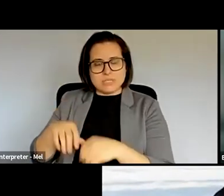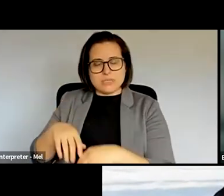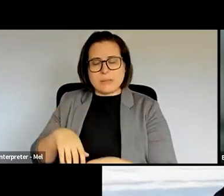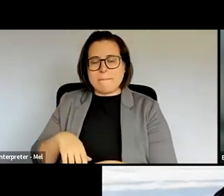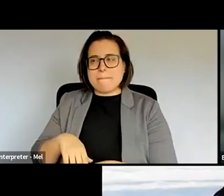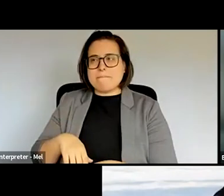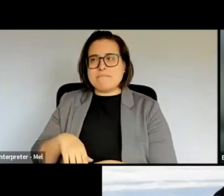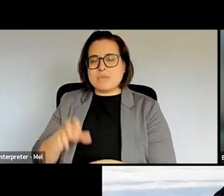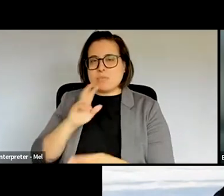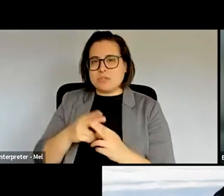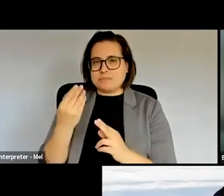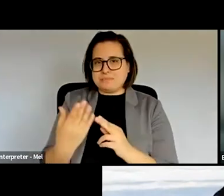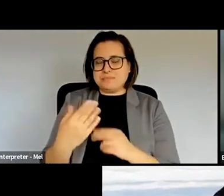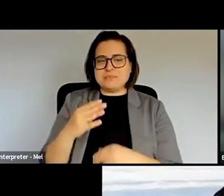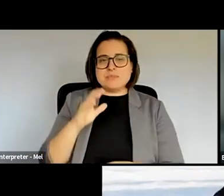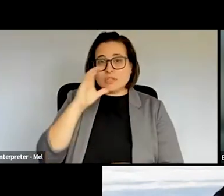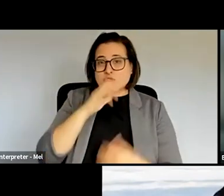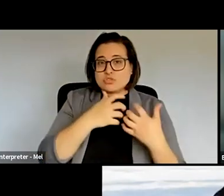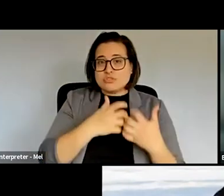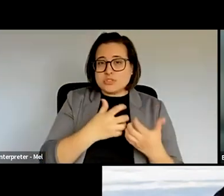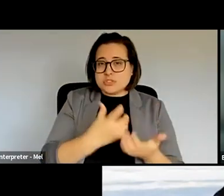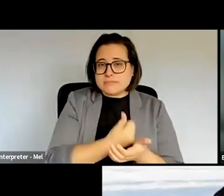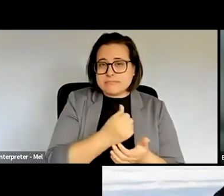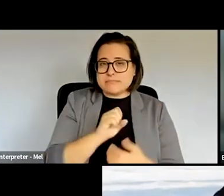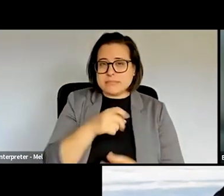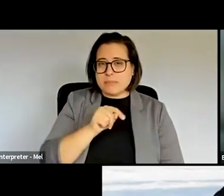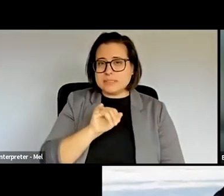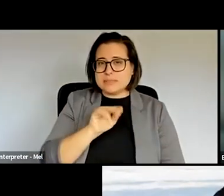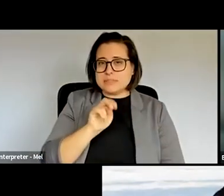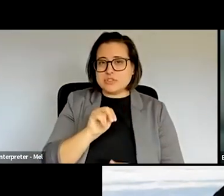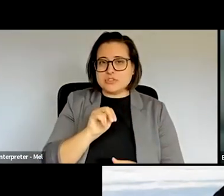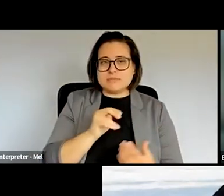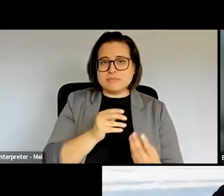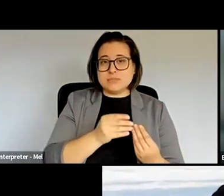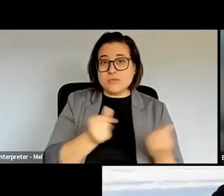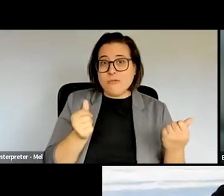A. that search engine optimization you know it didn't get solved right like that's an ongoing